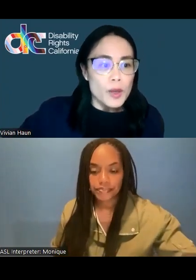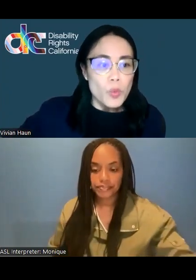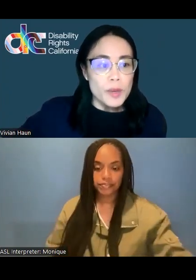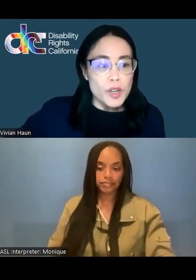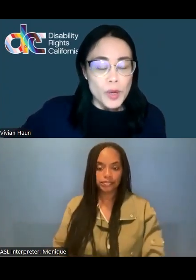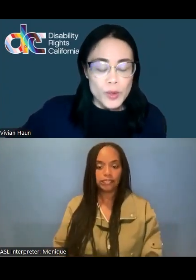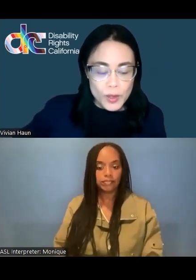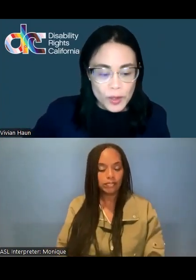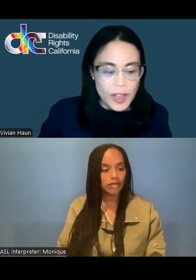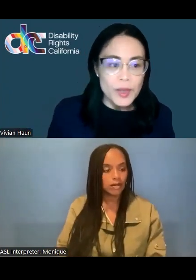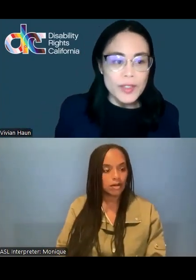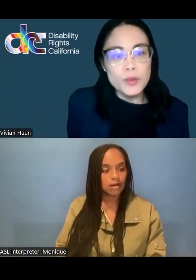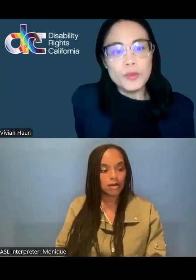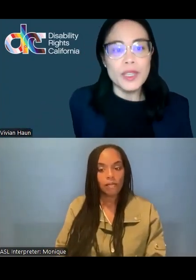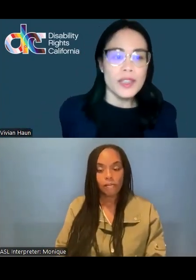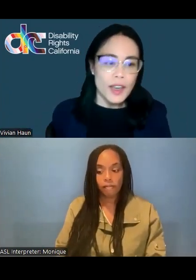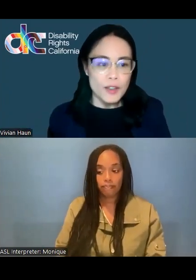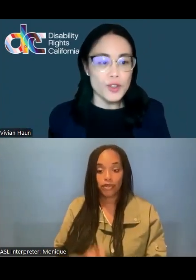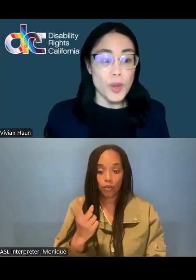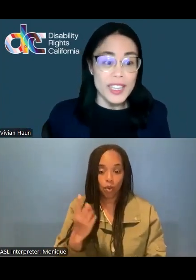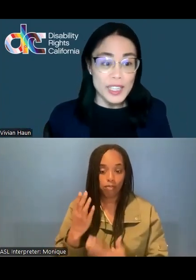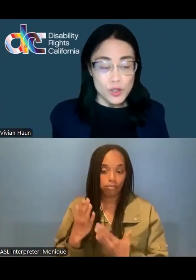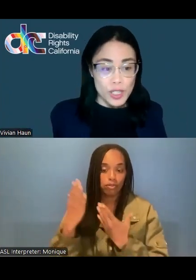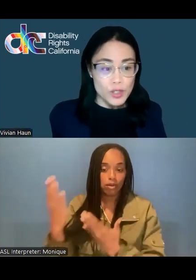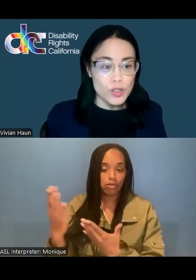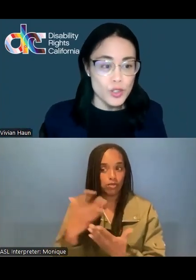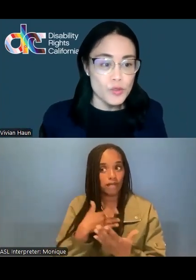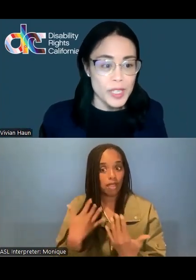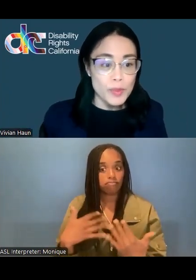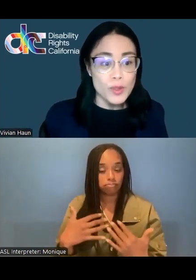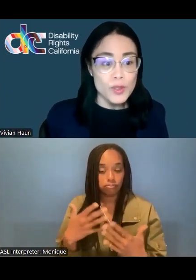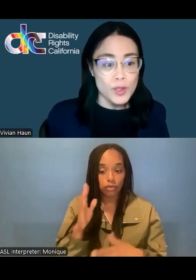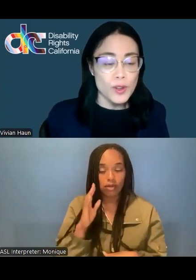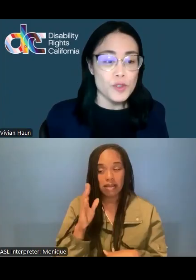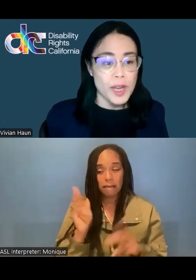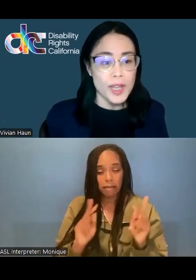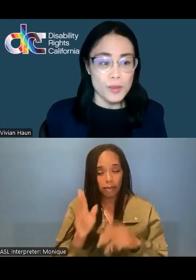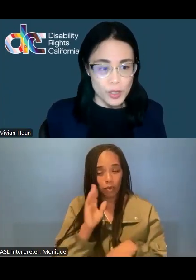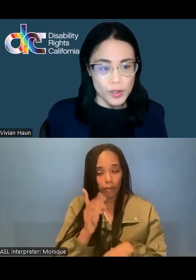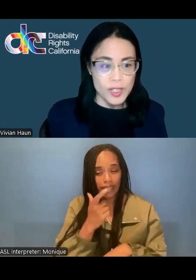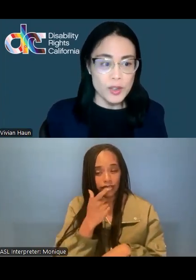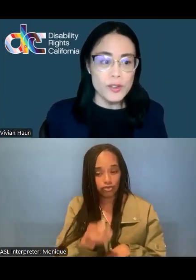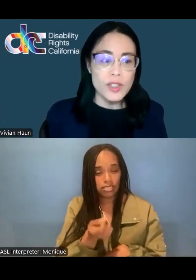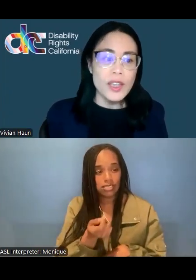And one proposal that we think will be of great interest to people served by regional centers